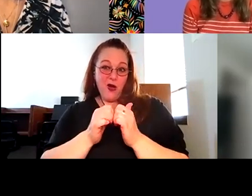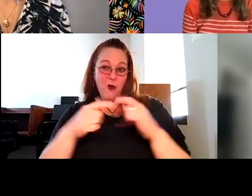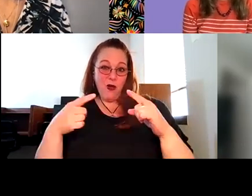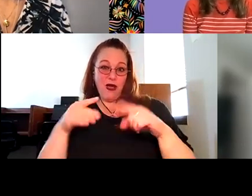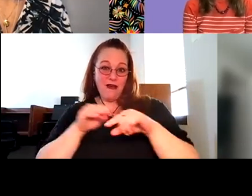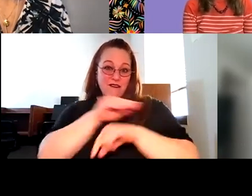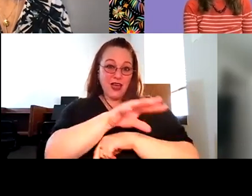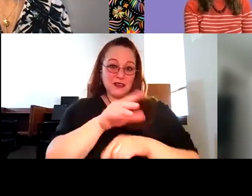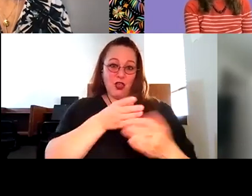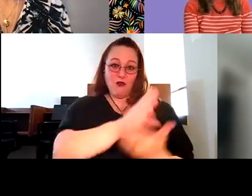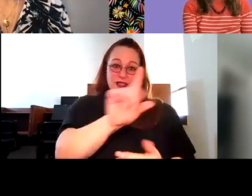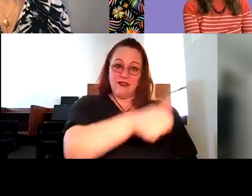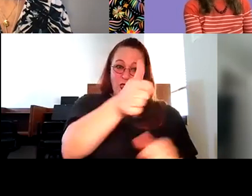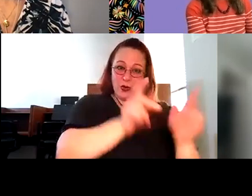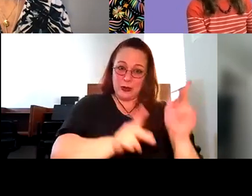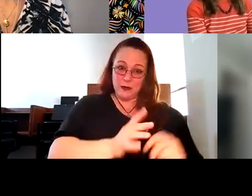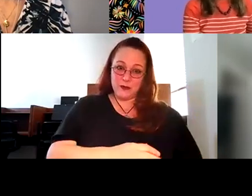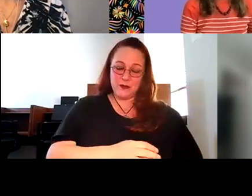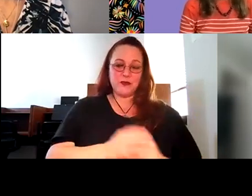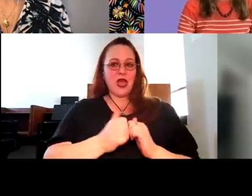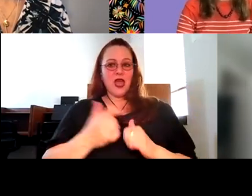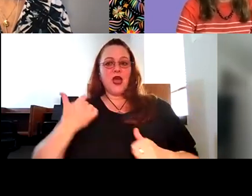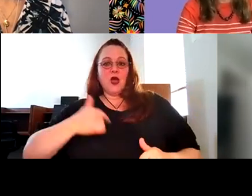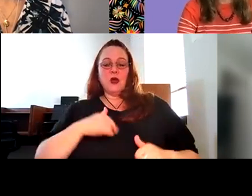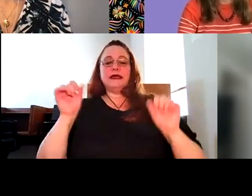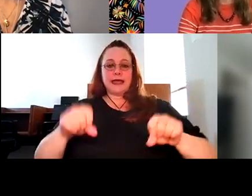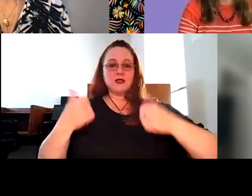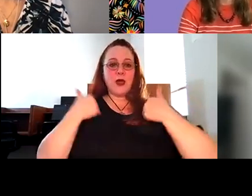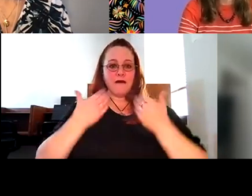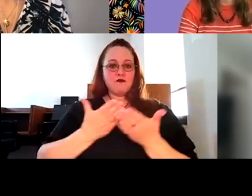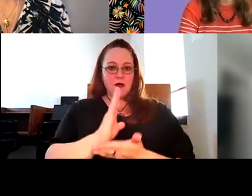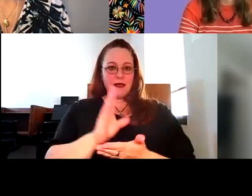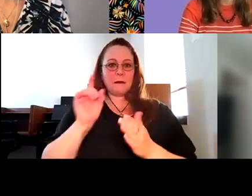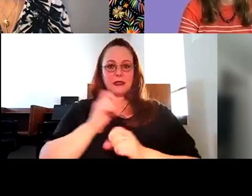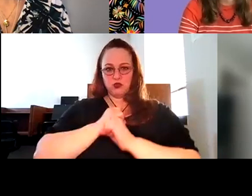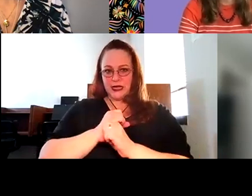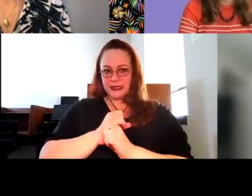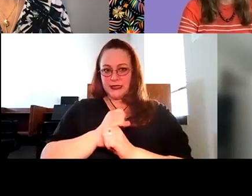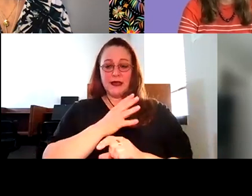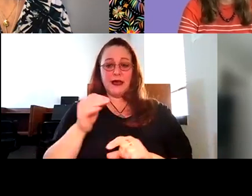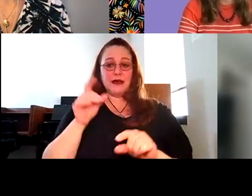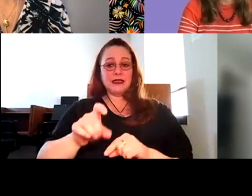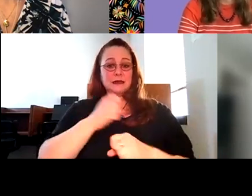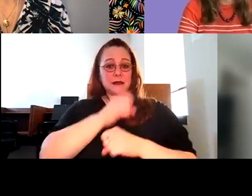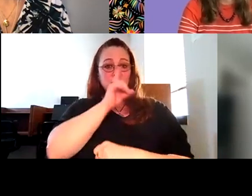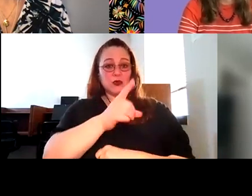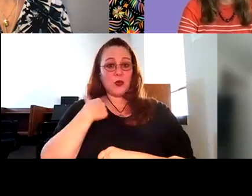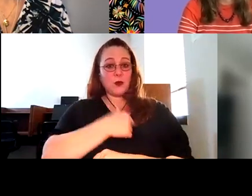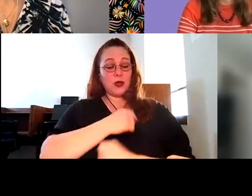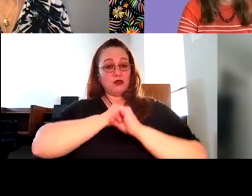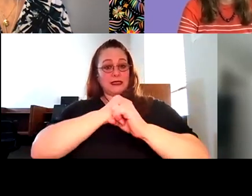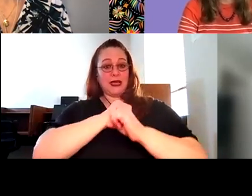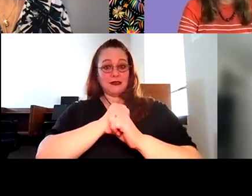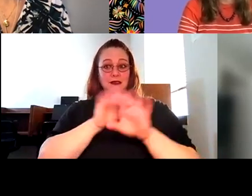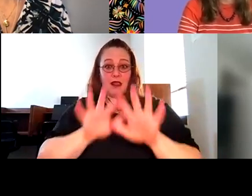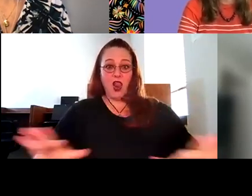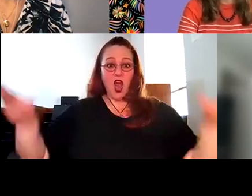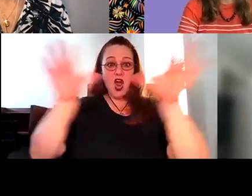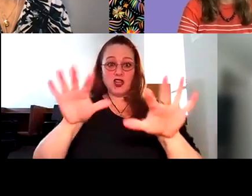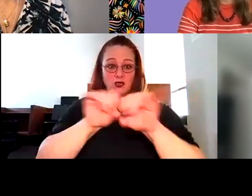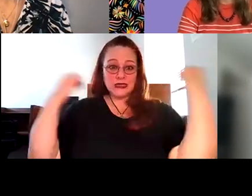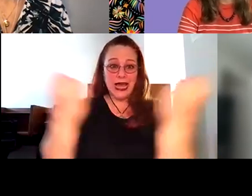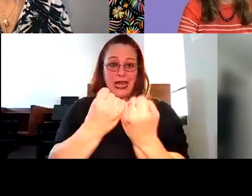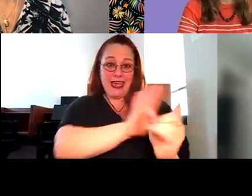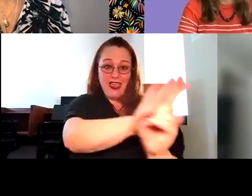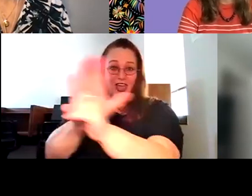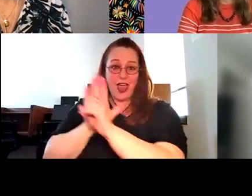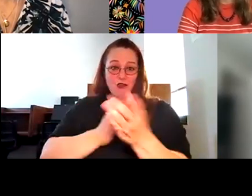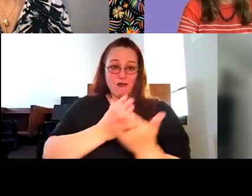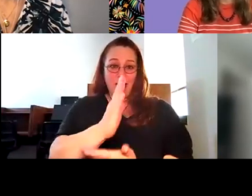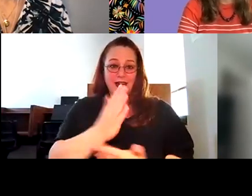Robyn Thomas: Yes, you have this right? The right has to be protected, and we need to make sure we protect the right of a larger society to life, liberty, and the pursuit of happiness to safety. So